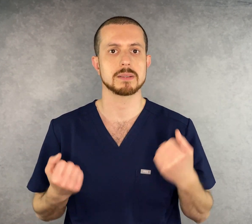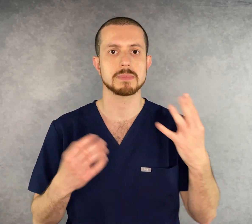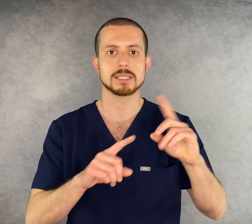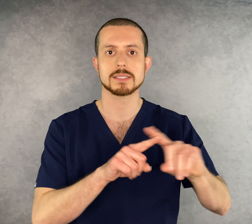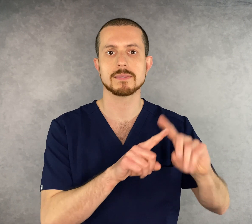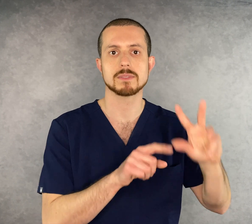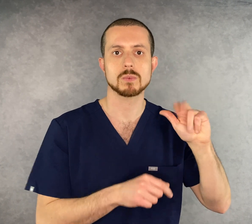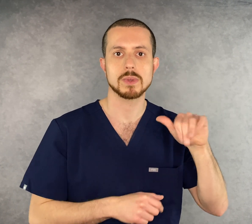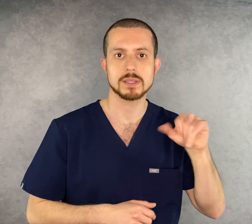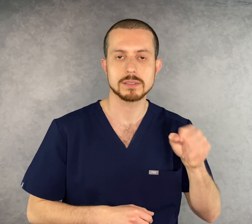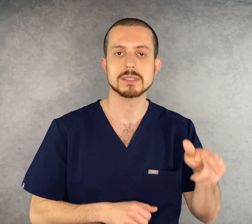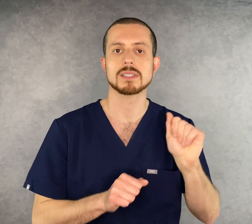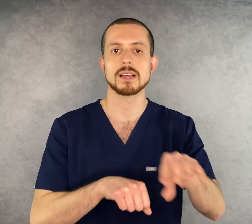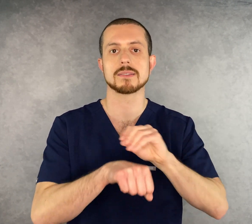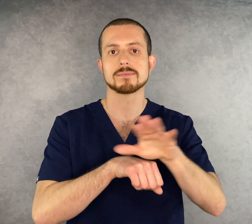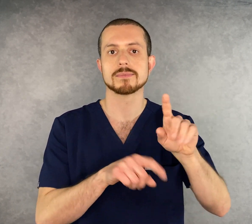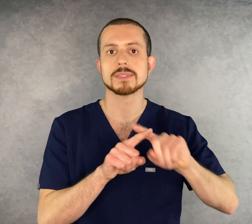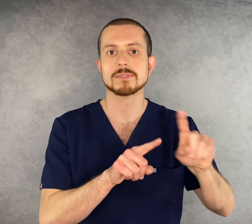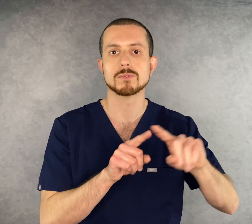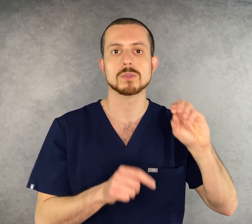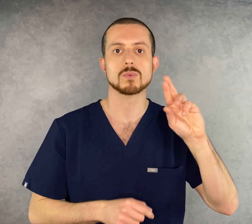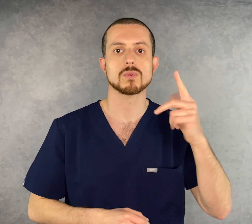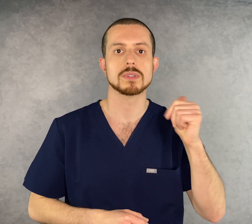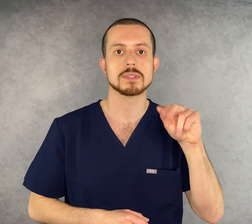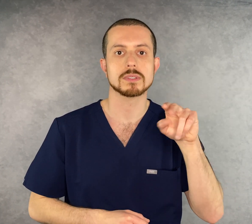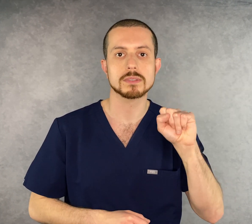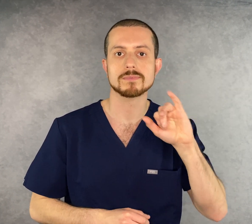in many different ways. It can affect different organs like